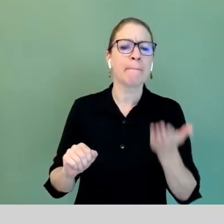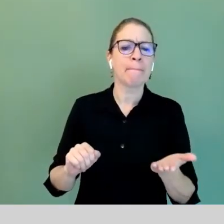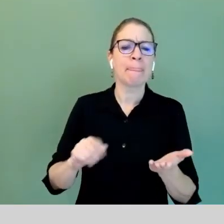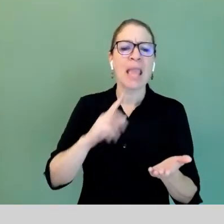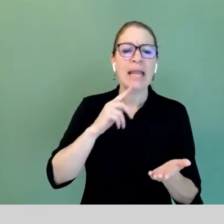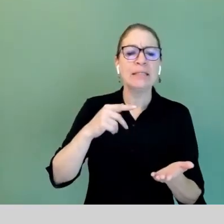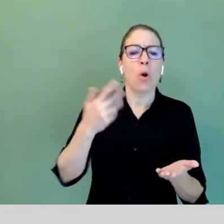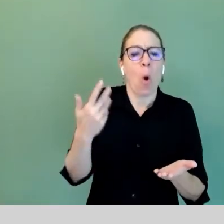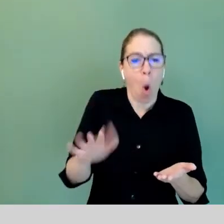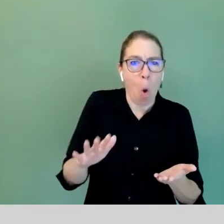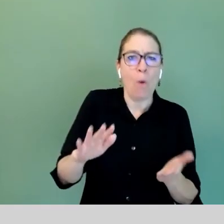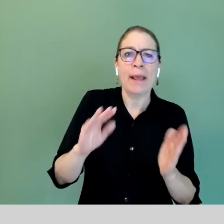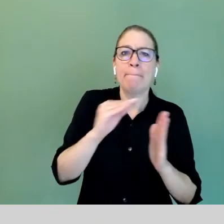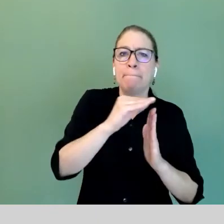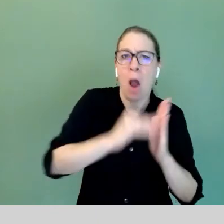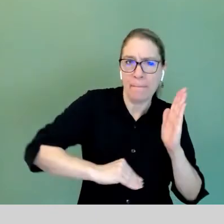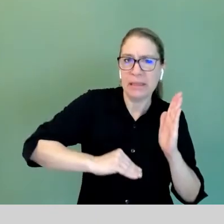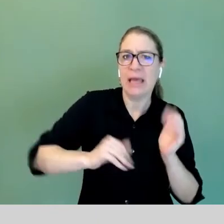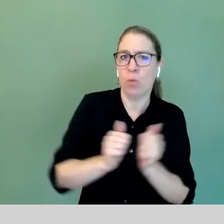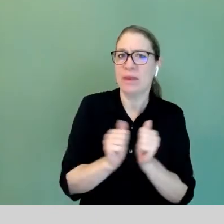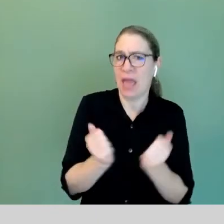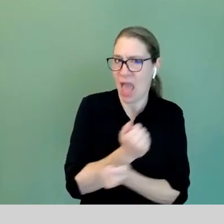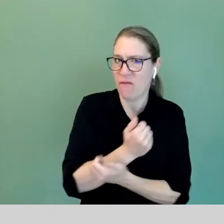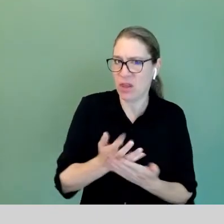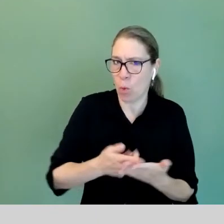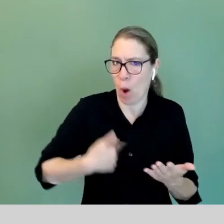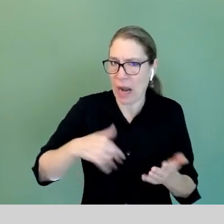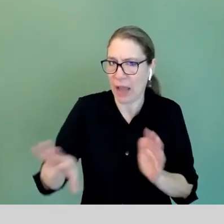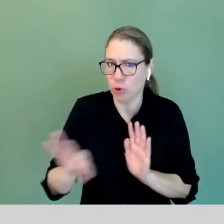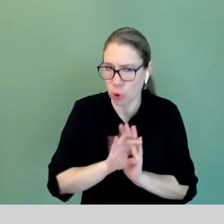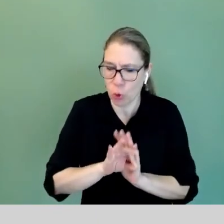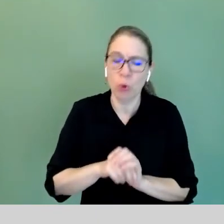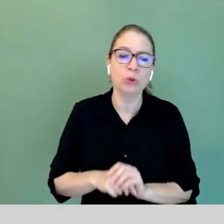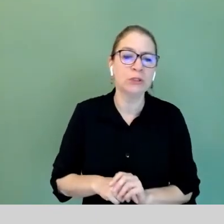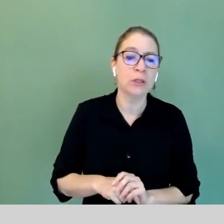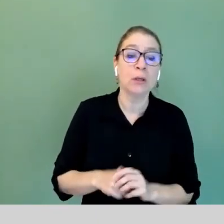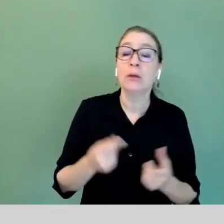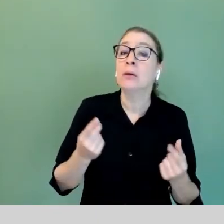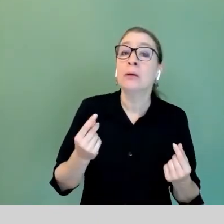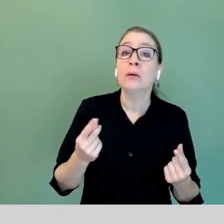it is pre-populated with everything I want. The only thing I need to do